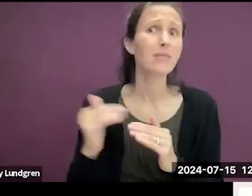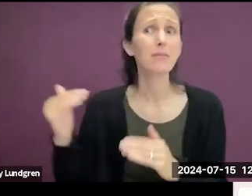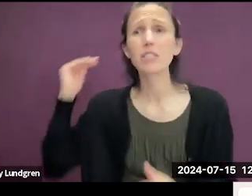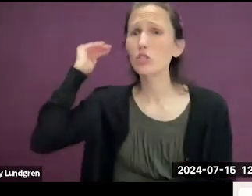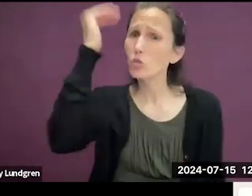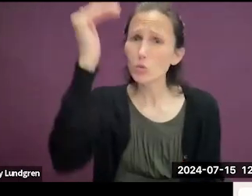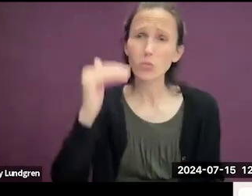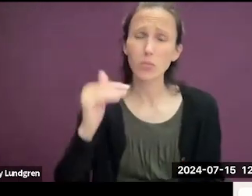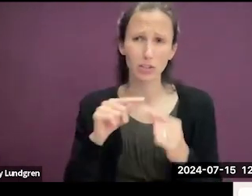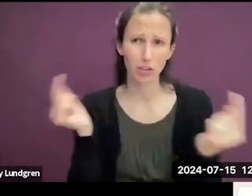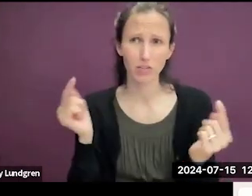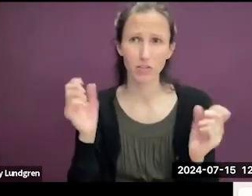which can lead to screen glare.